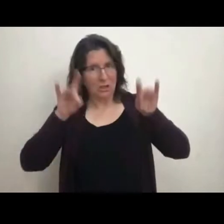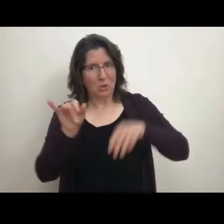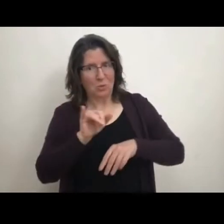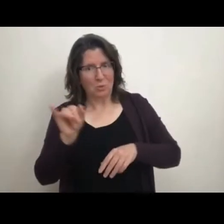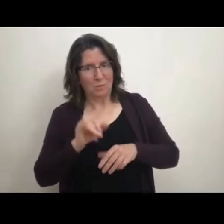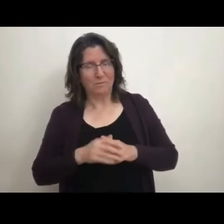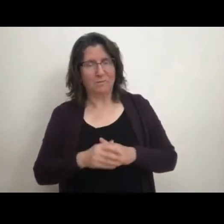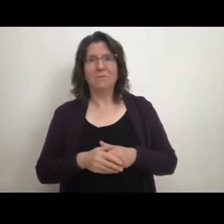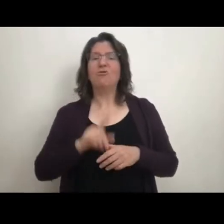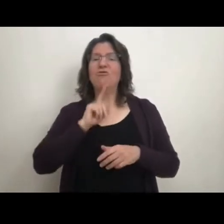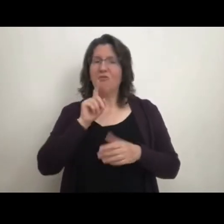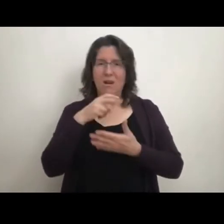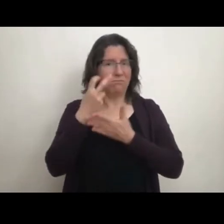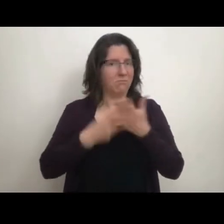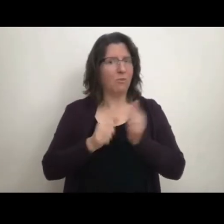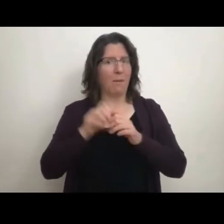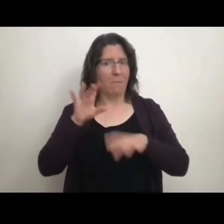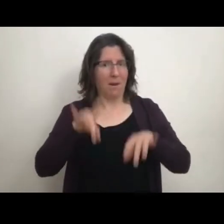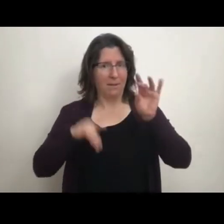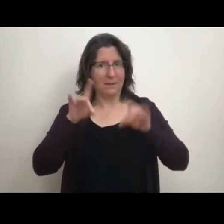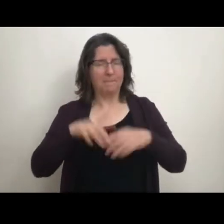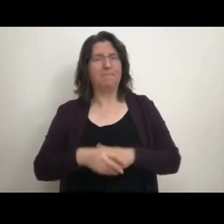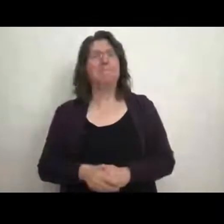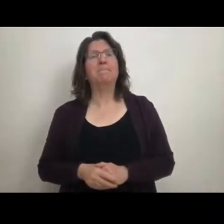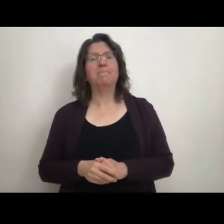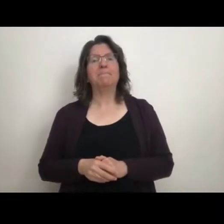Let's not forget puppetry, she is a master of the puppets!